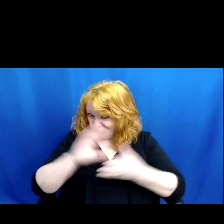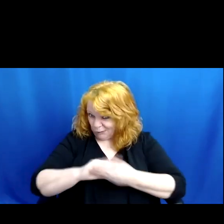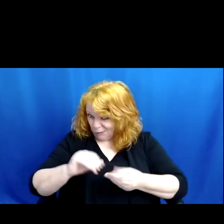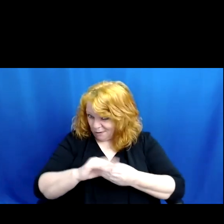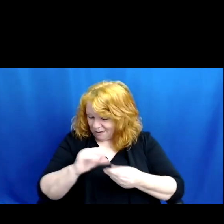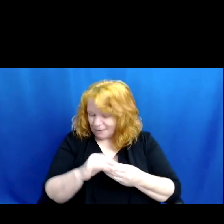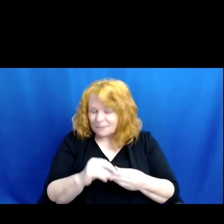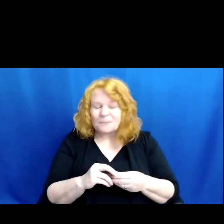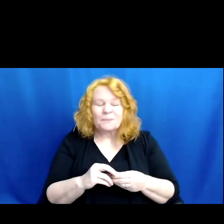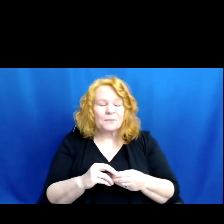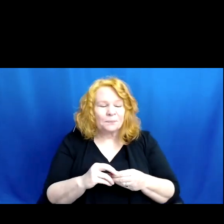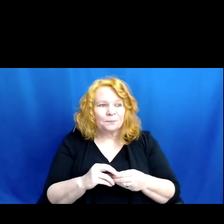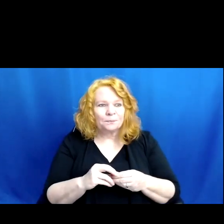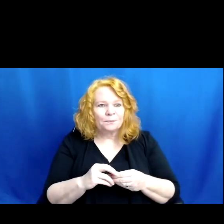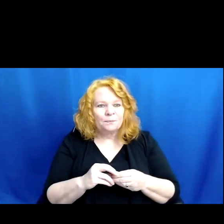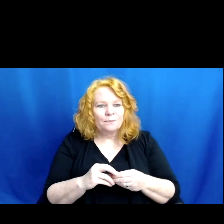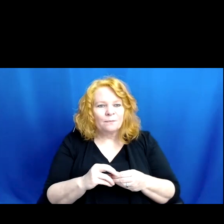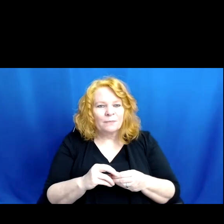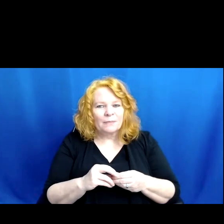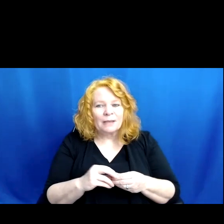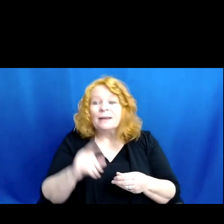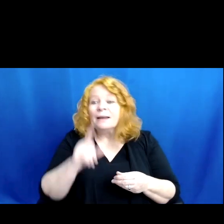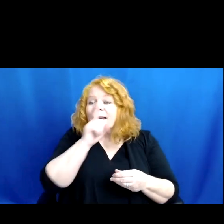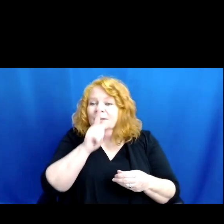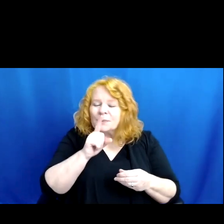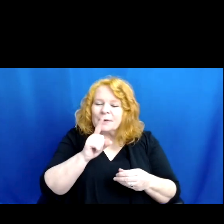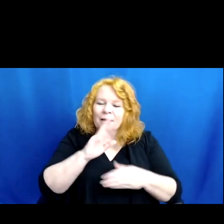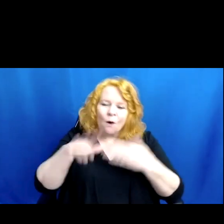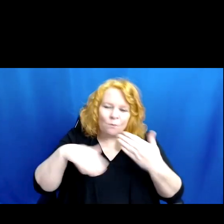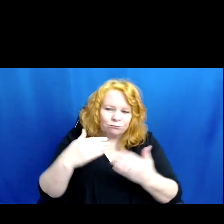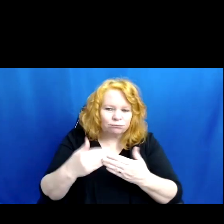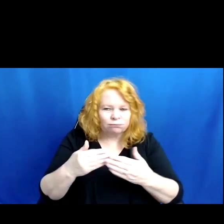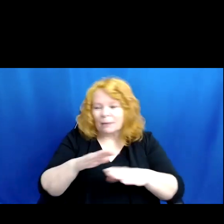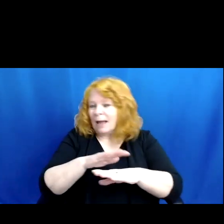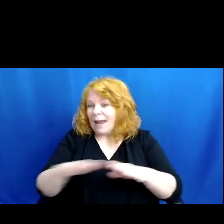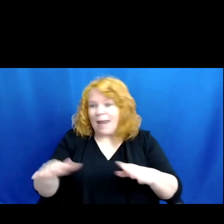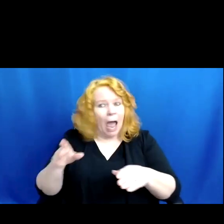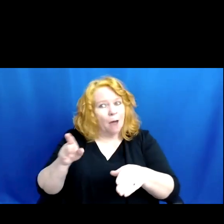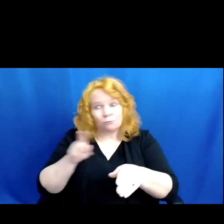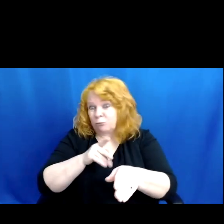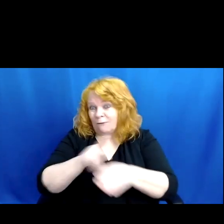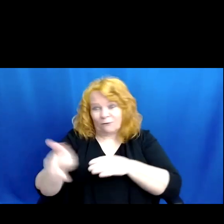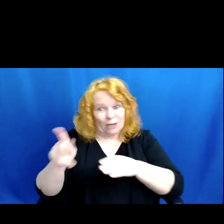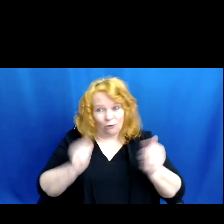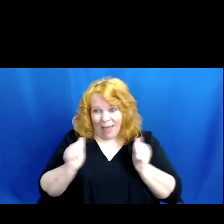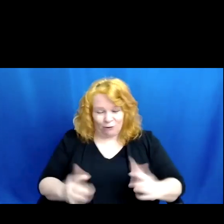It's very homespun. I am not a professional actor. Nor am I trying to be one.